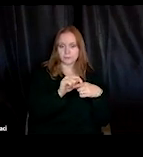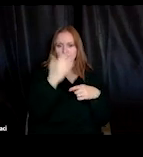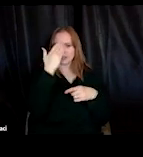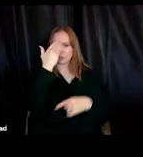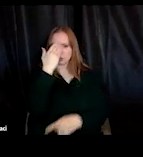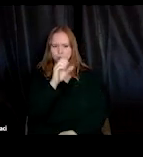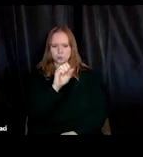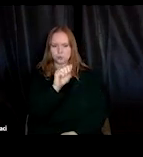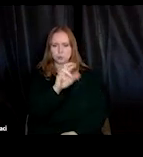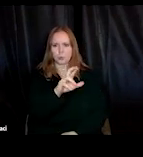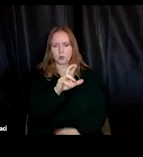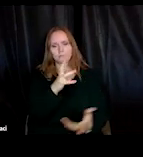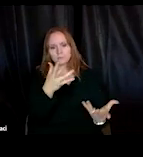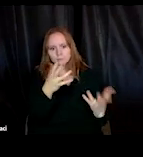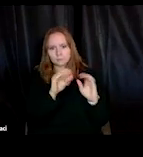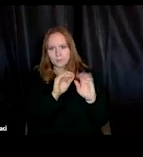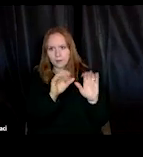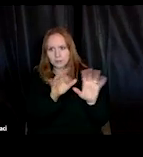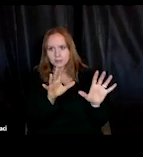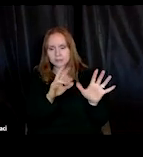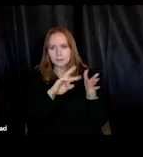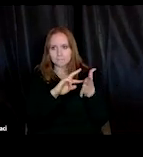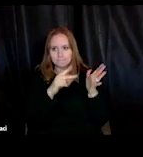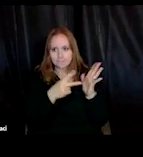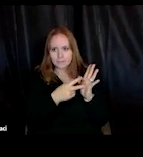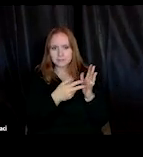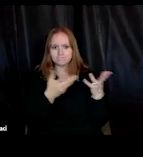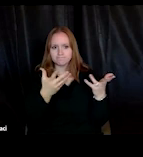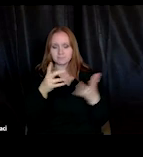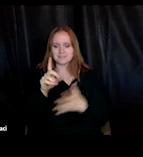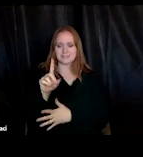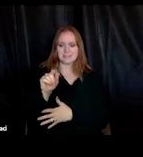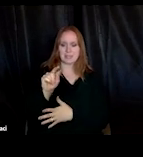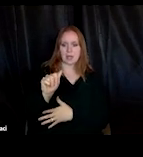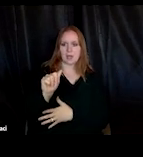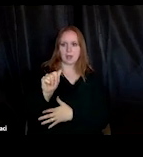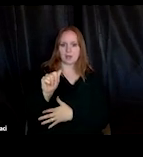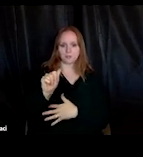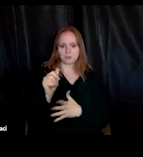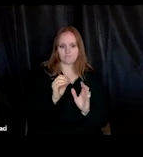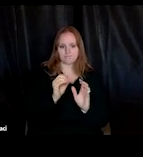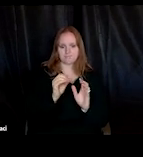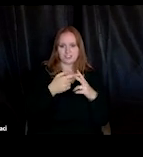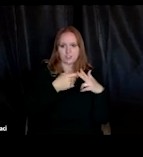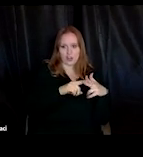also means that our data was kind of starting at zero as well because there weren't individuals